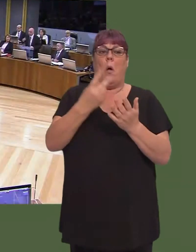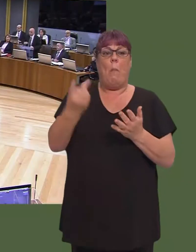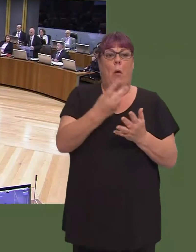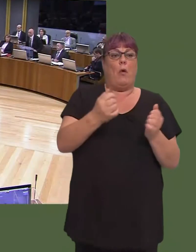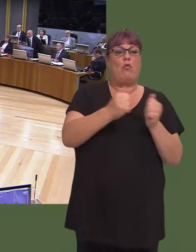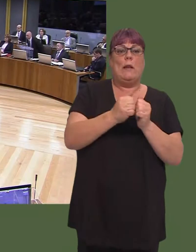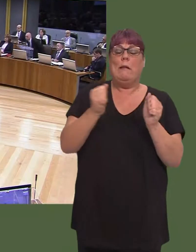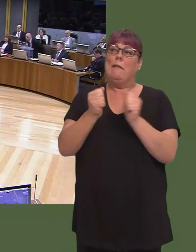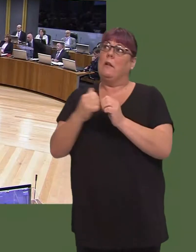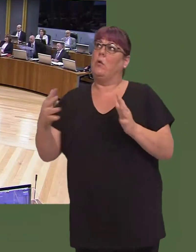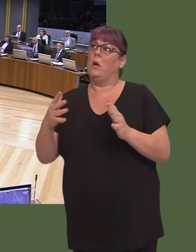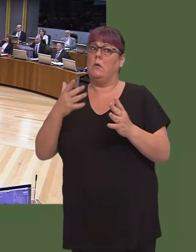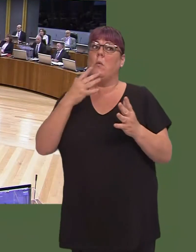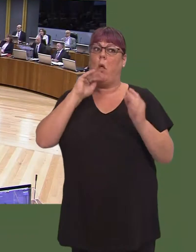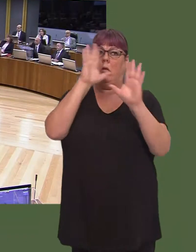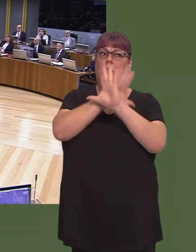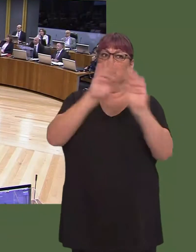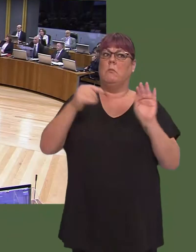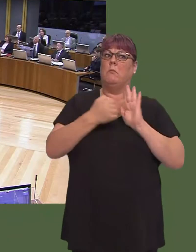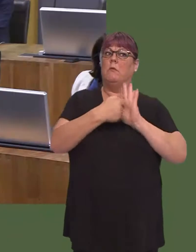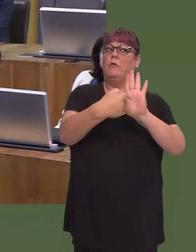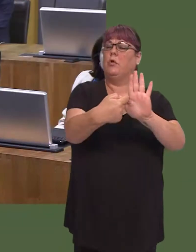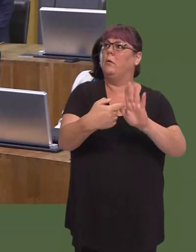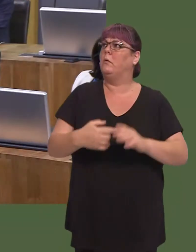slashing free school meals. Let's make that absolutely clear now.